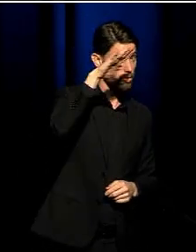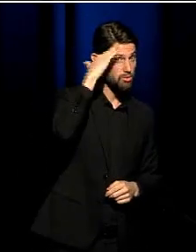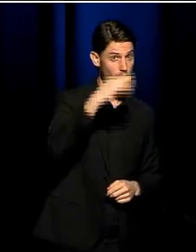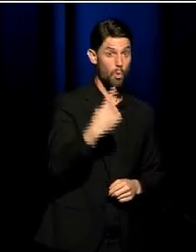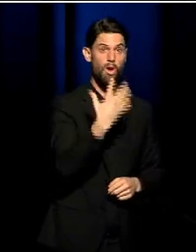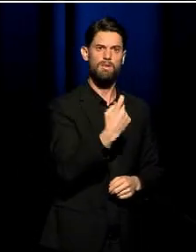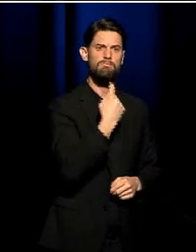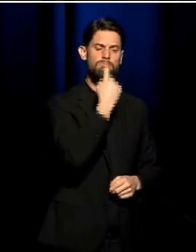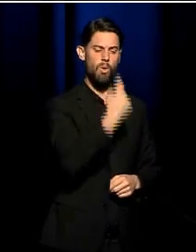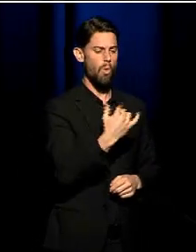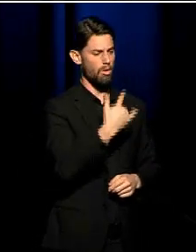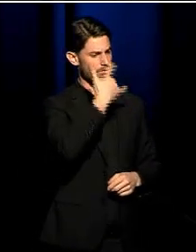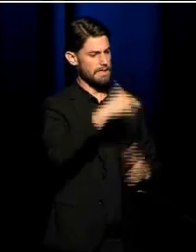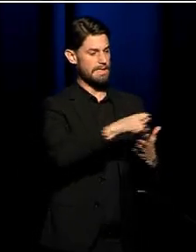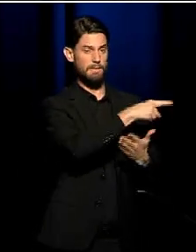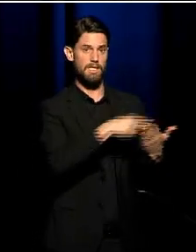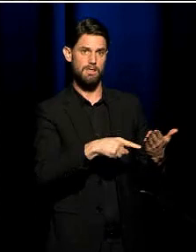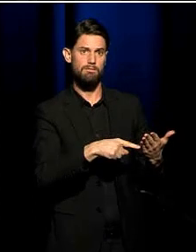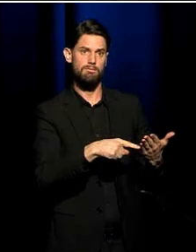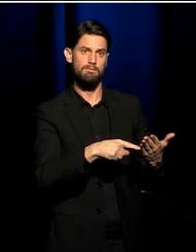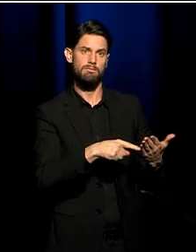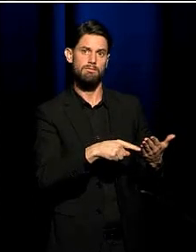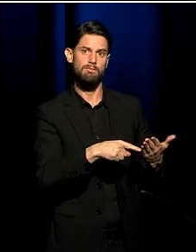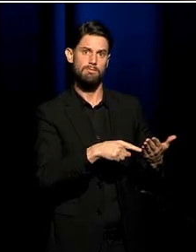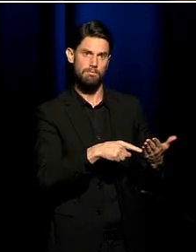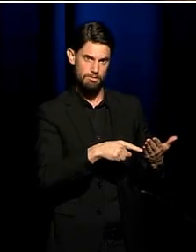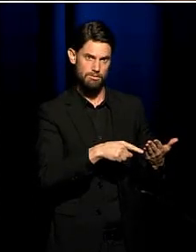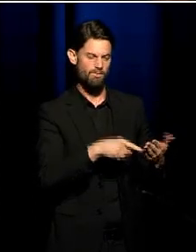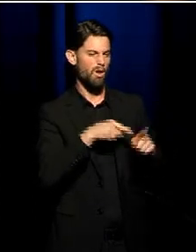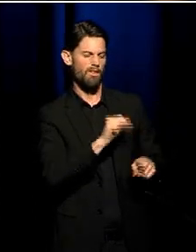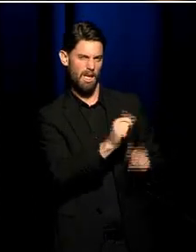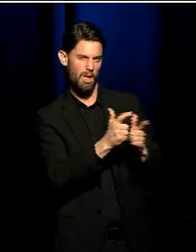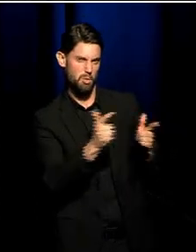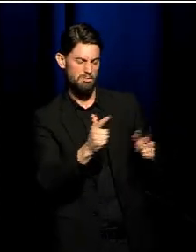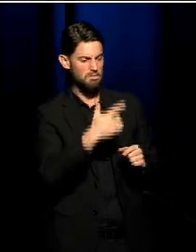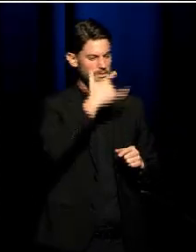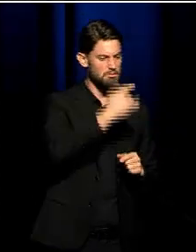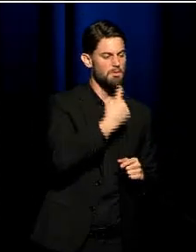severe disability, adopting the terms used in the ABS survey, experienced